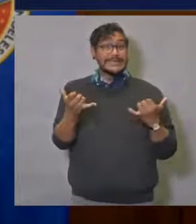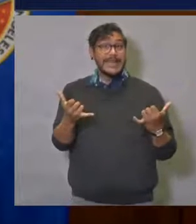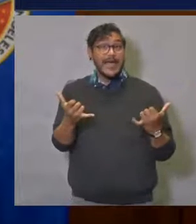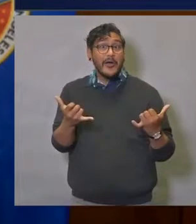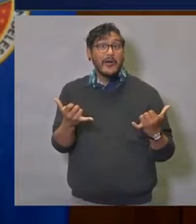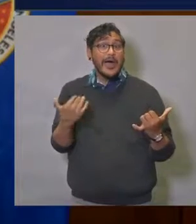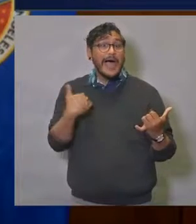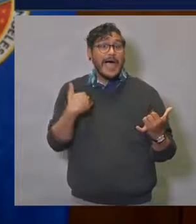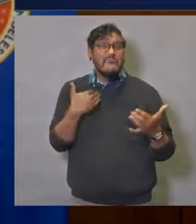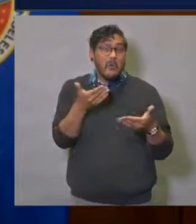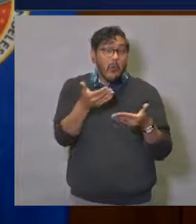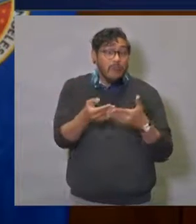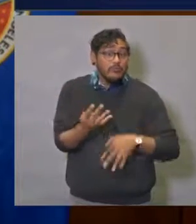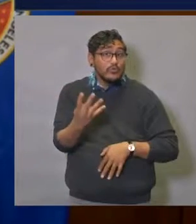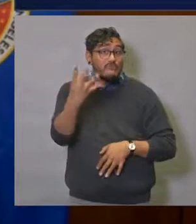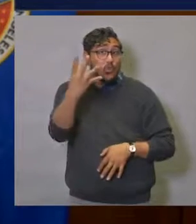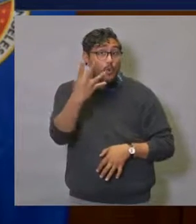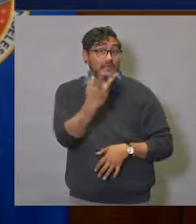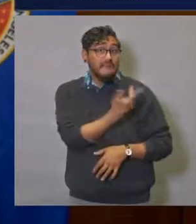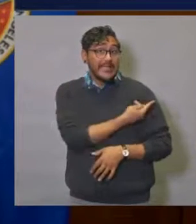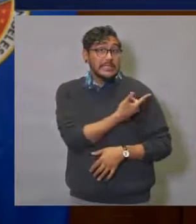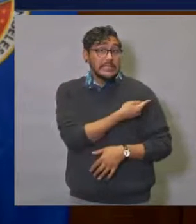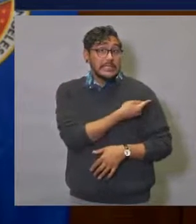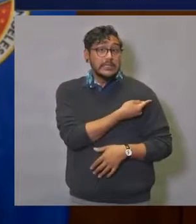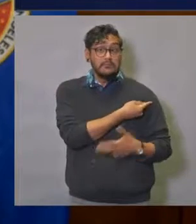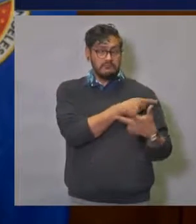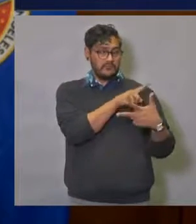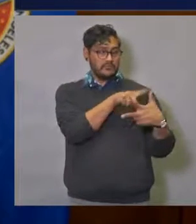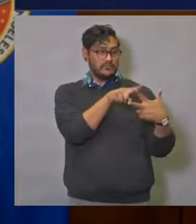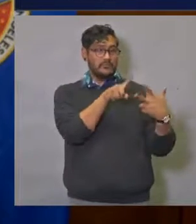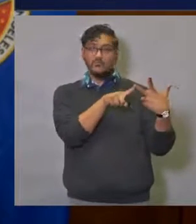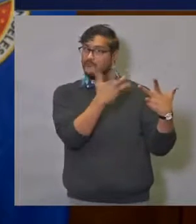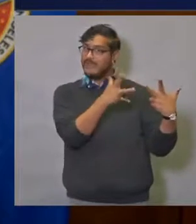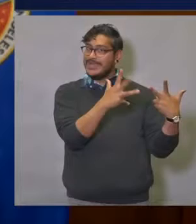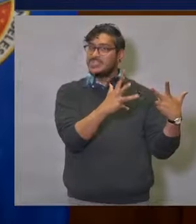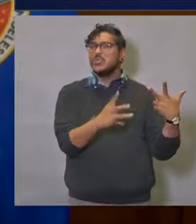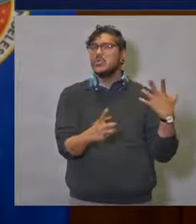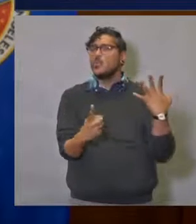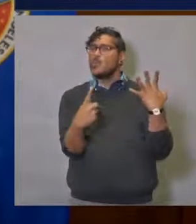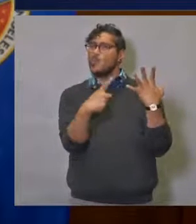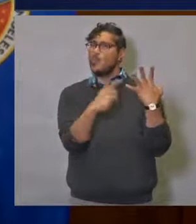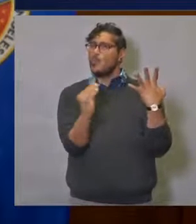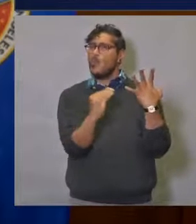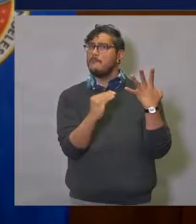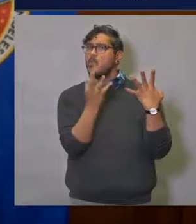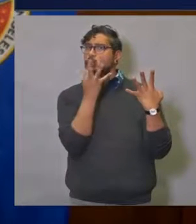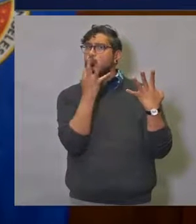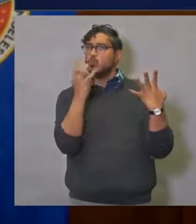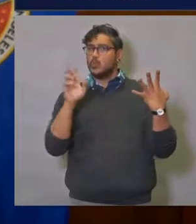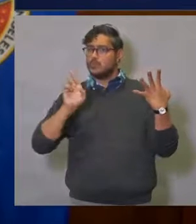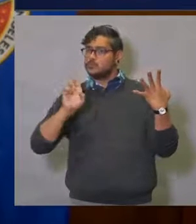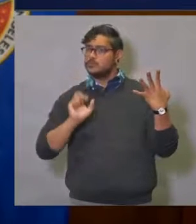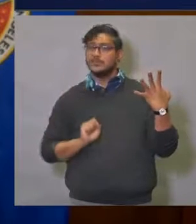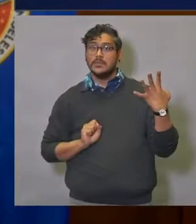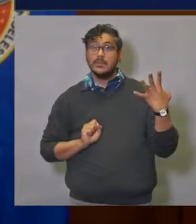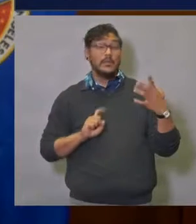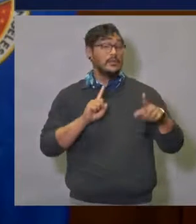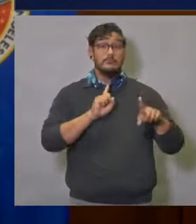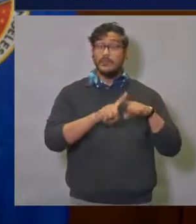4 EFFECTIVE VACCINES THAT WILL